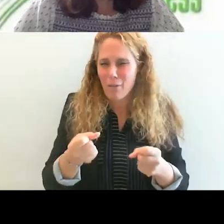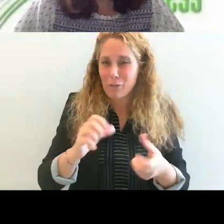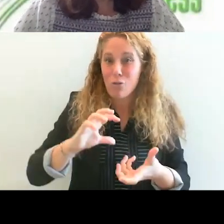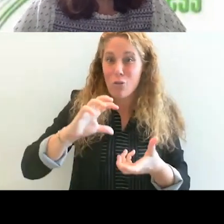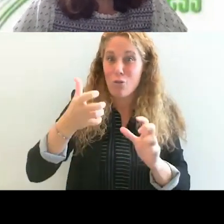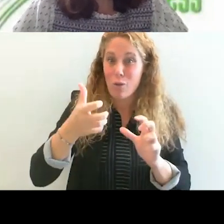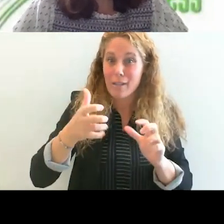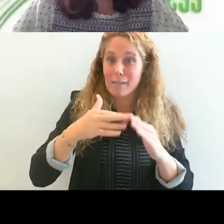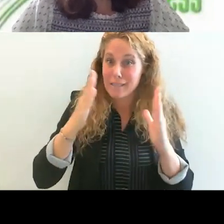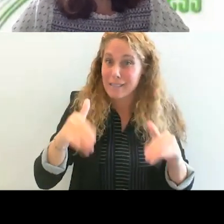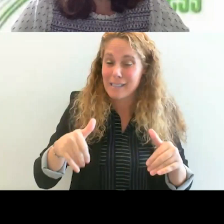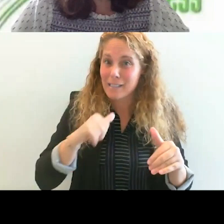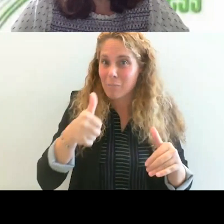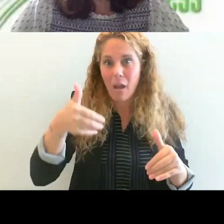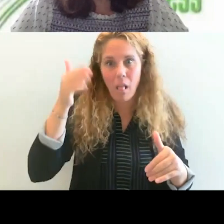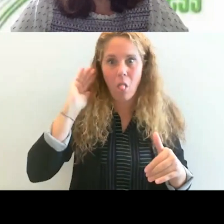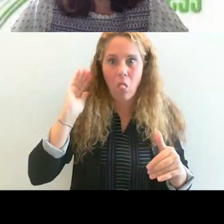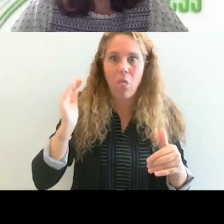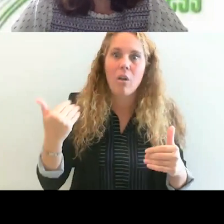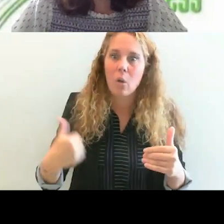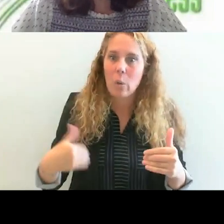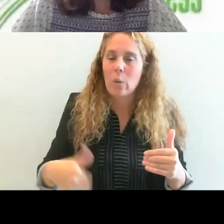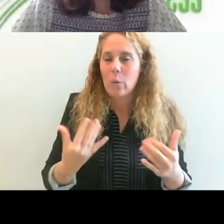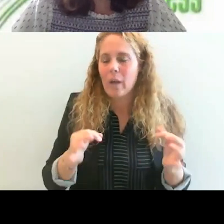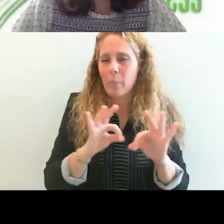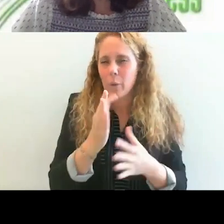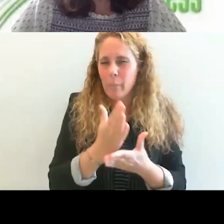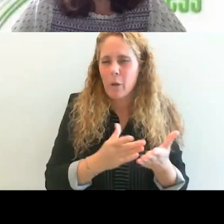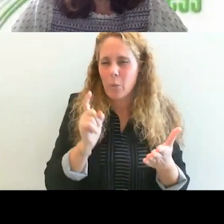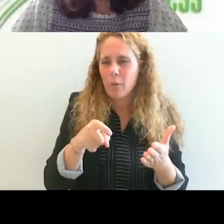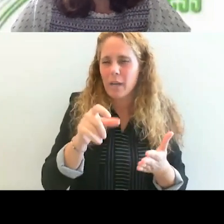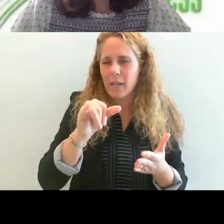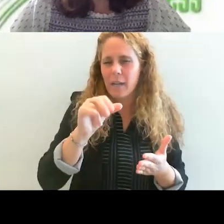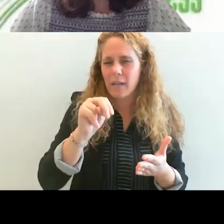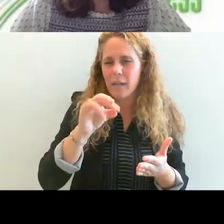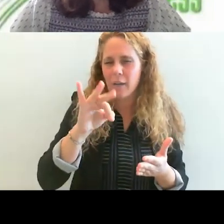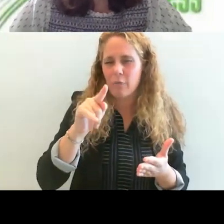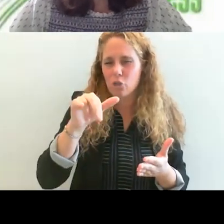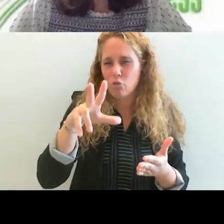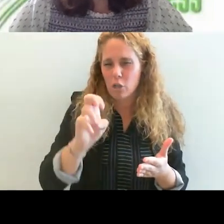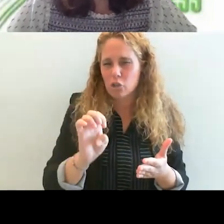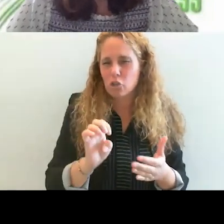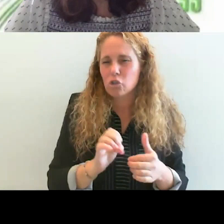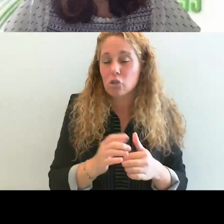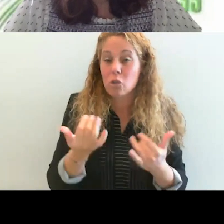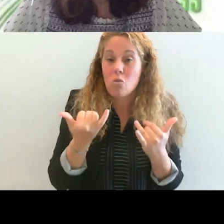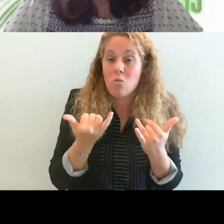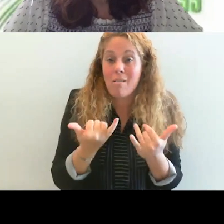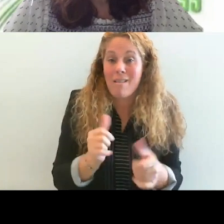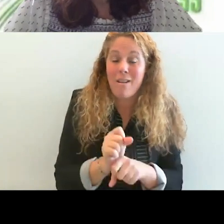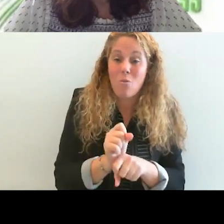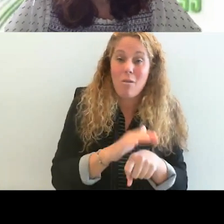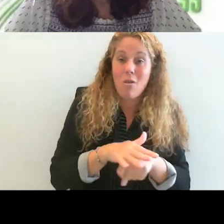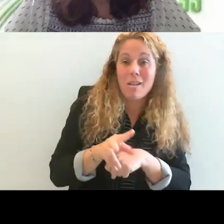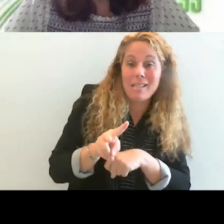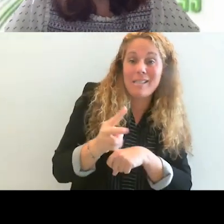AND WE ARE CURRENTLY WORKING ON THE SECOND EMERGENCY BEHAVIORAL